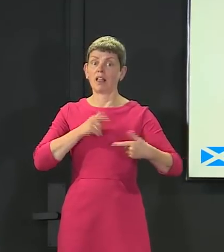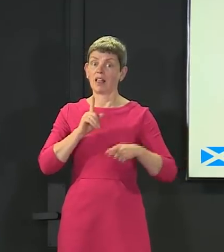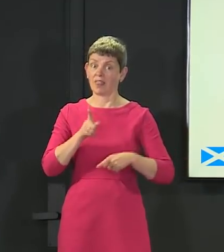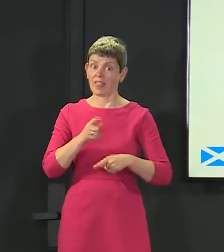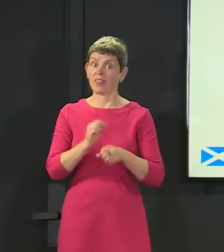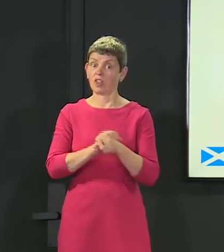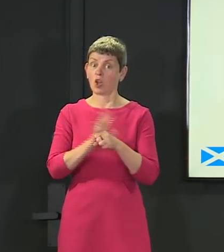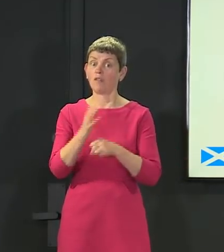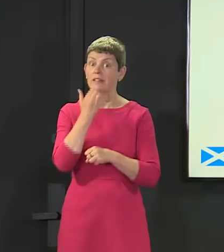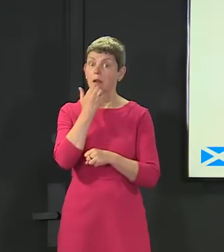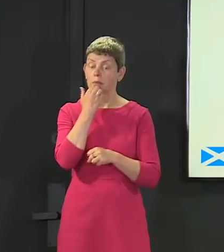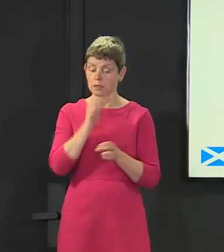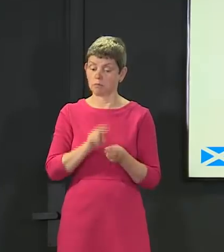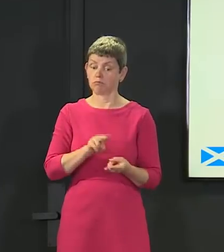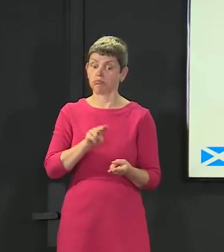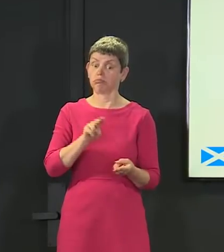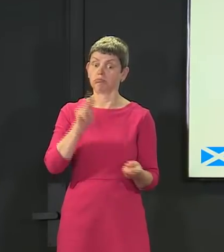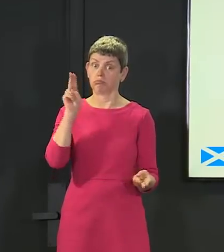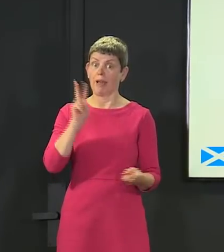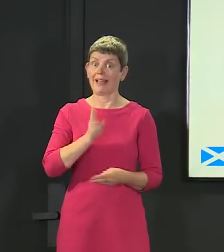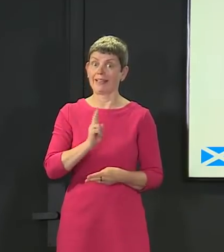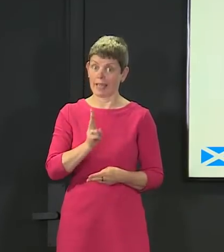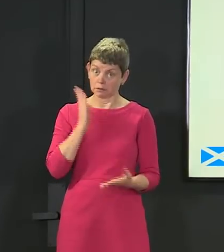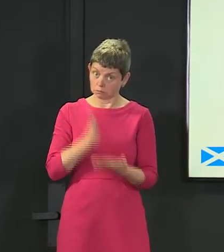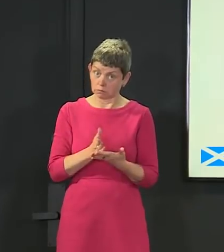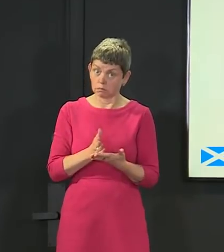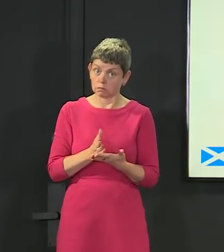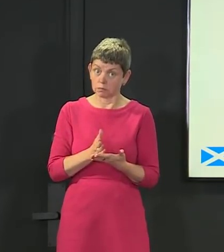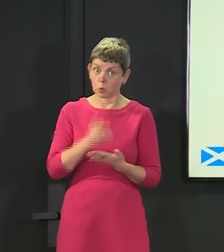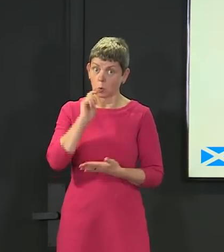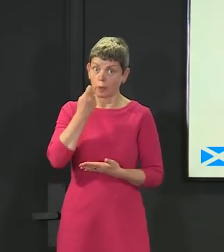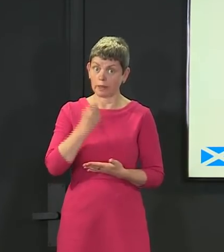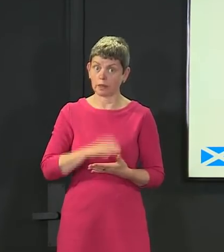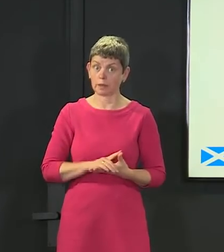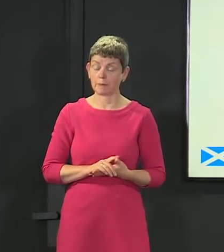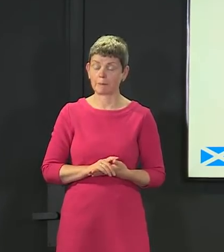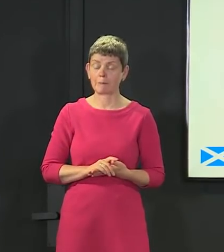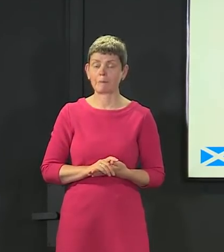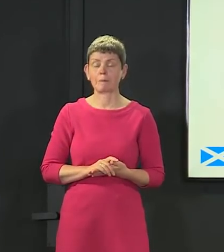continue will begin to rise again make no doubt about it at all and there are still enough people